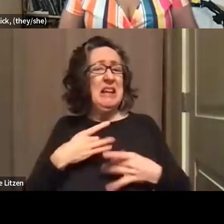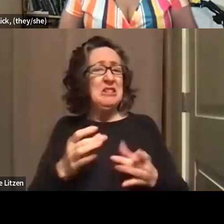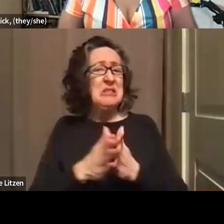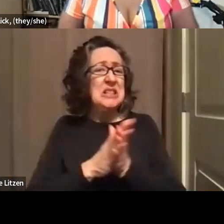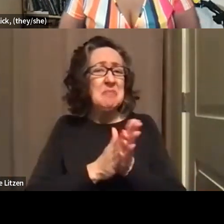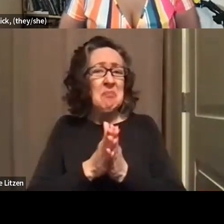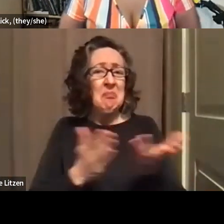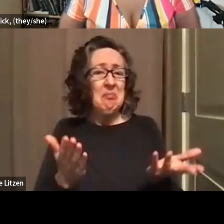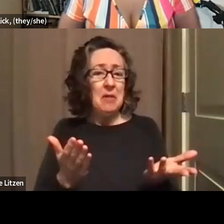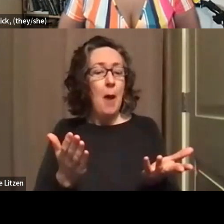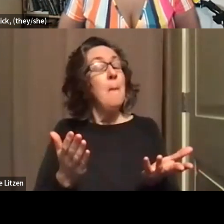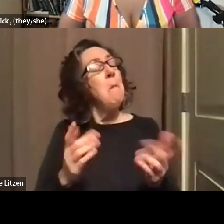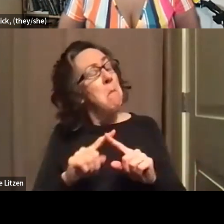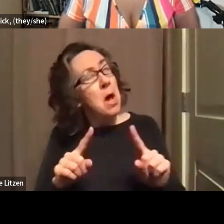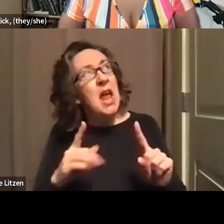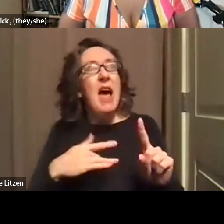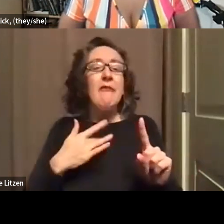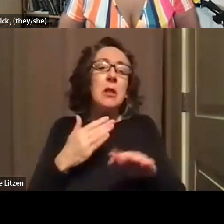I feel like things have changed.